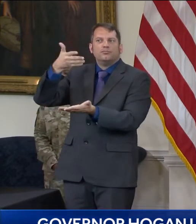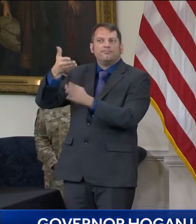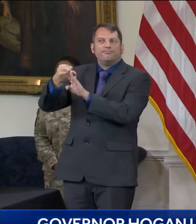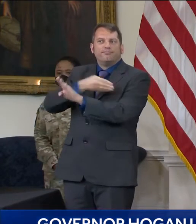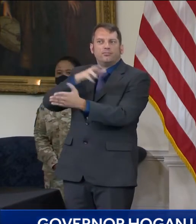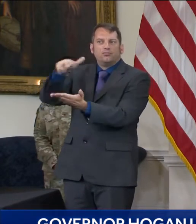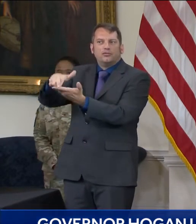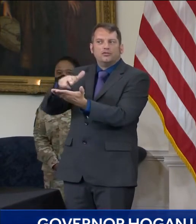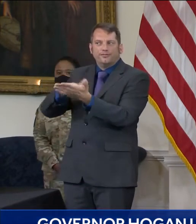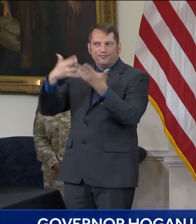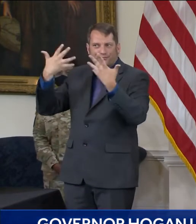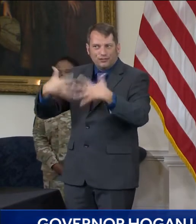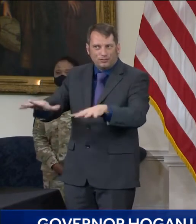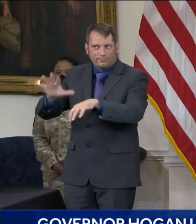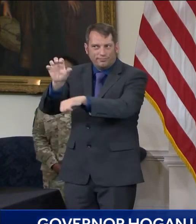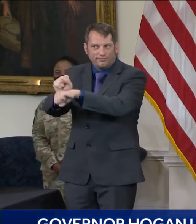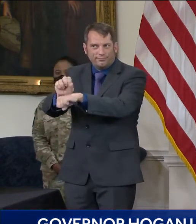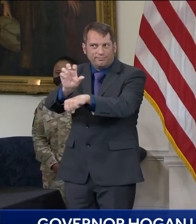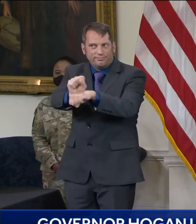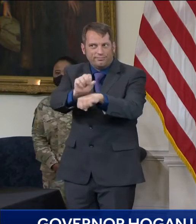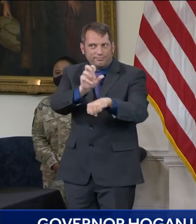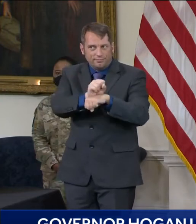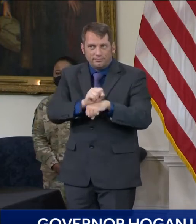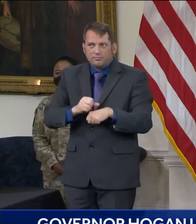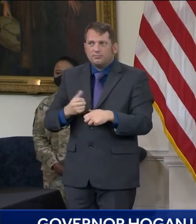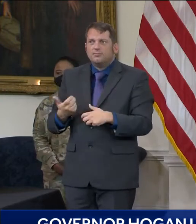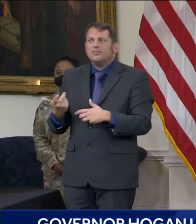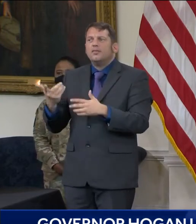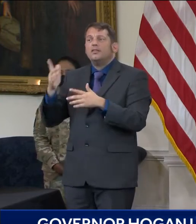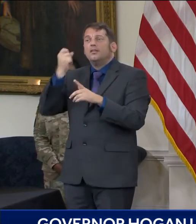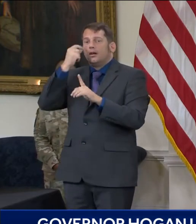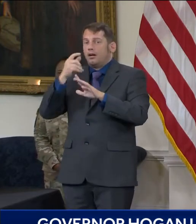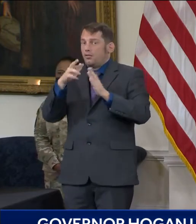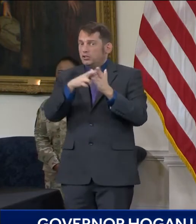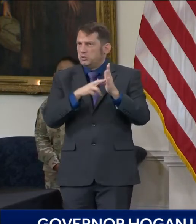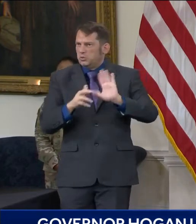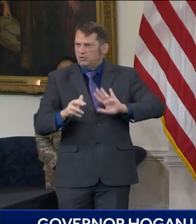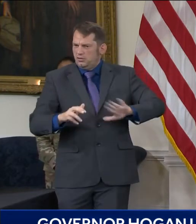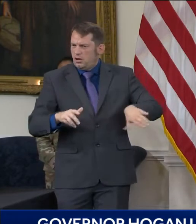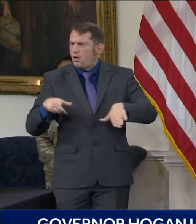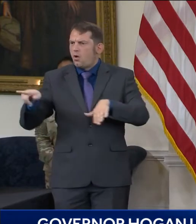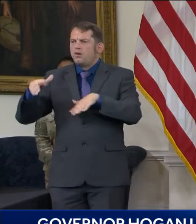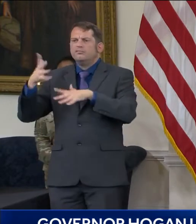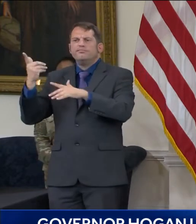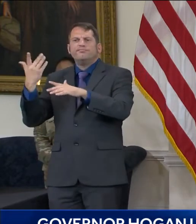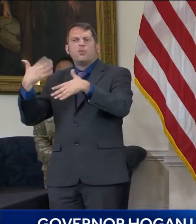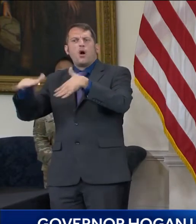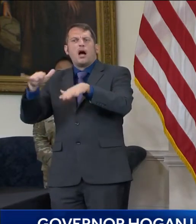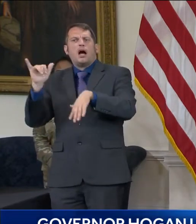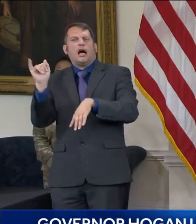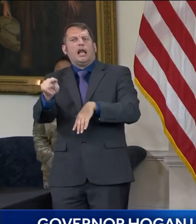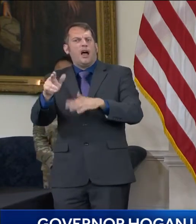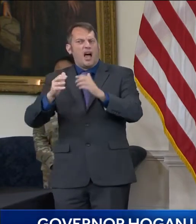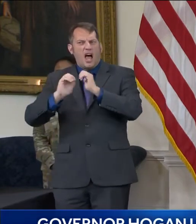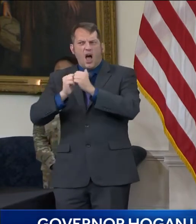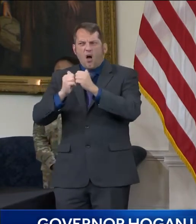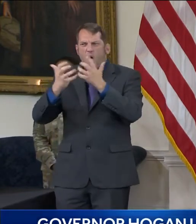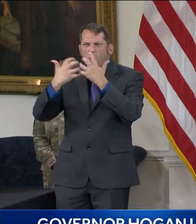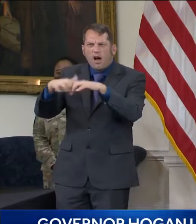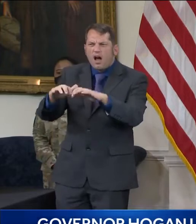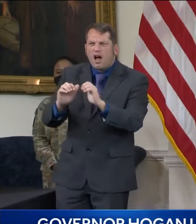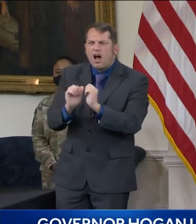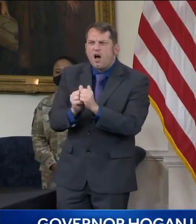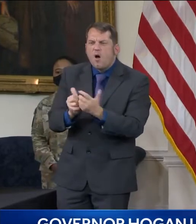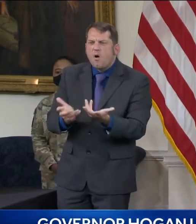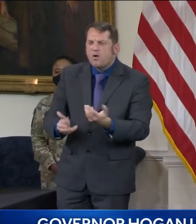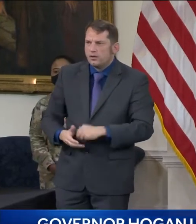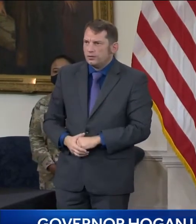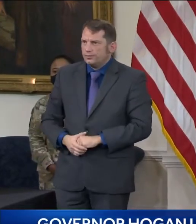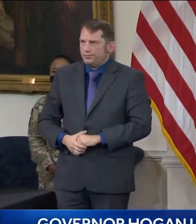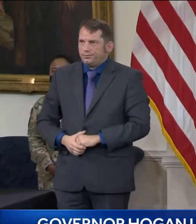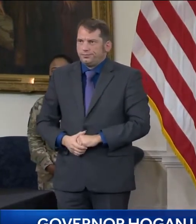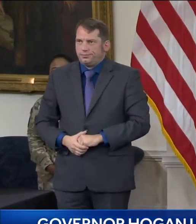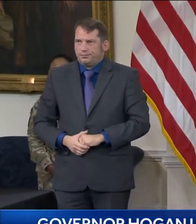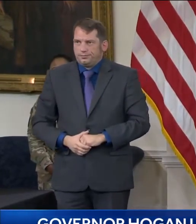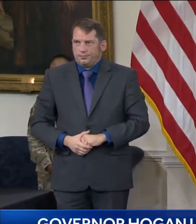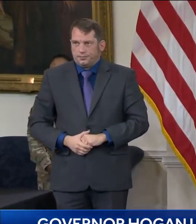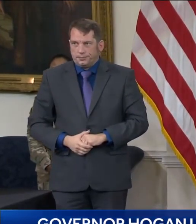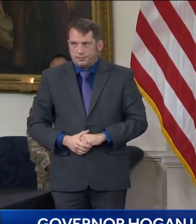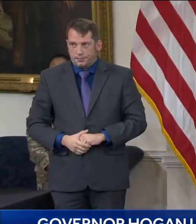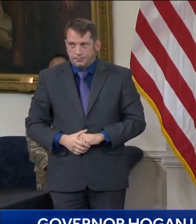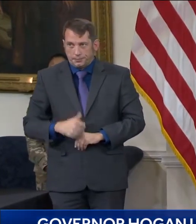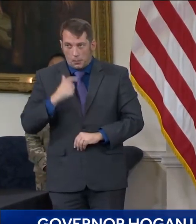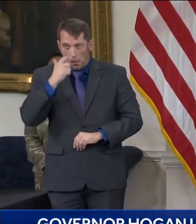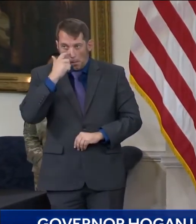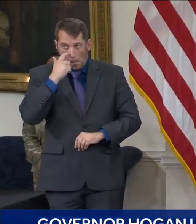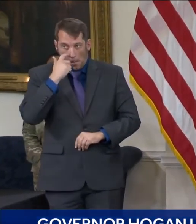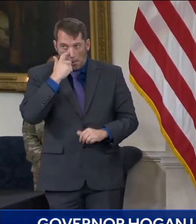TO KEEP EXPANDING WITH MORE OPPORTUNITIES.